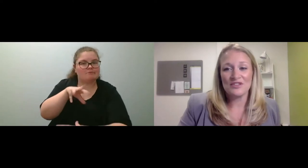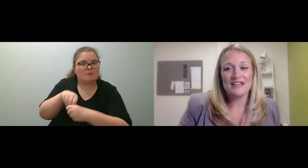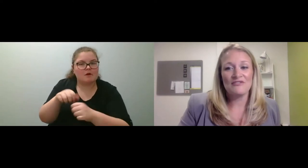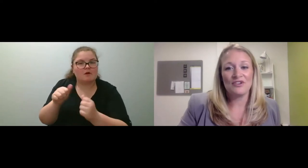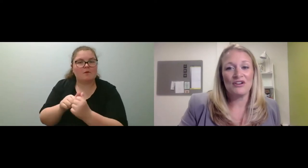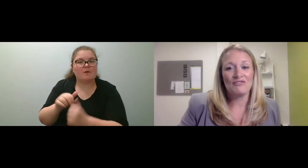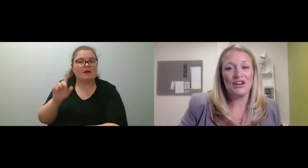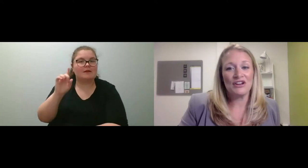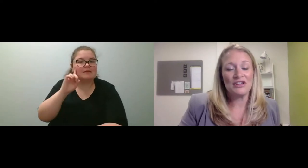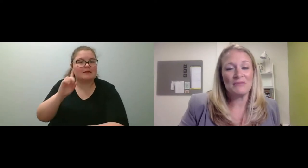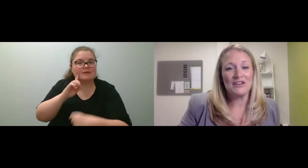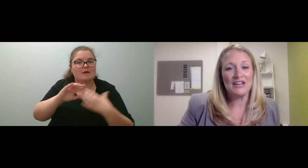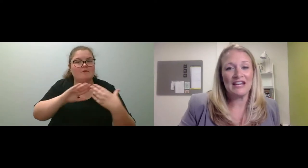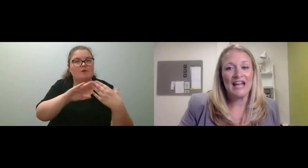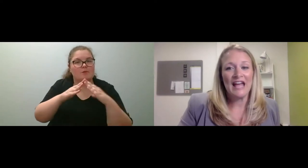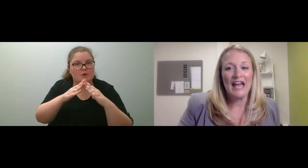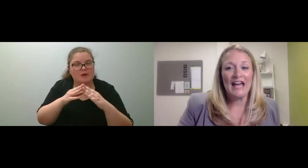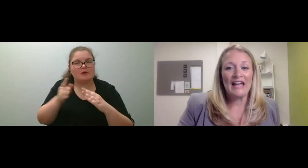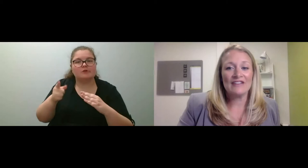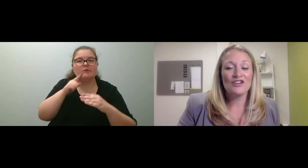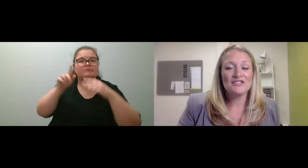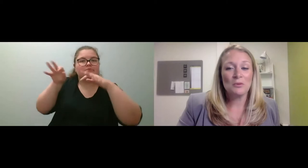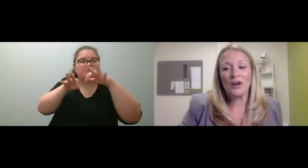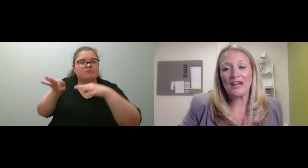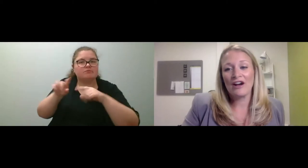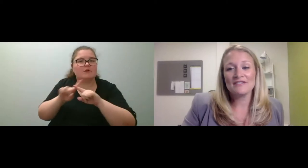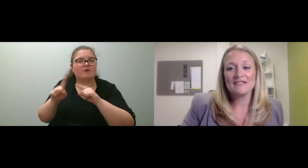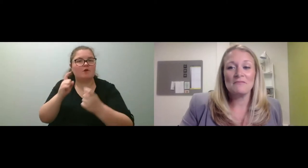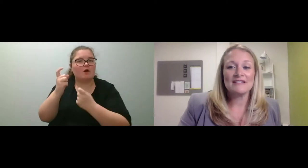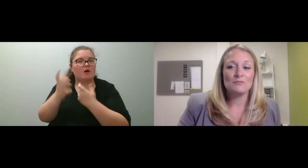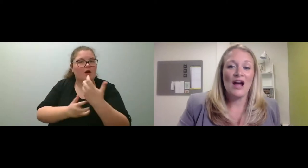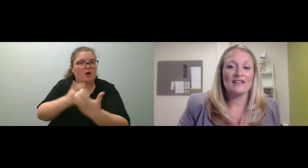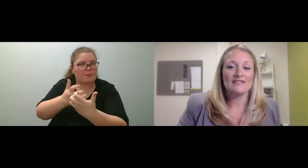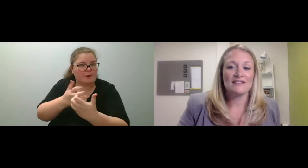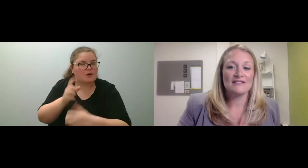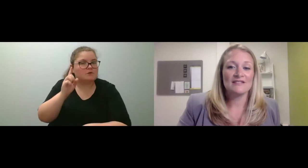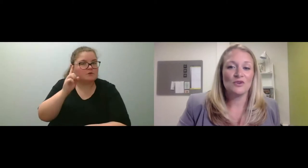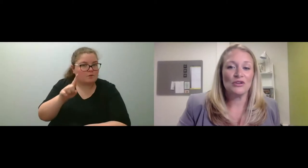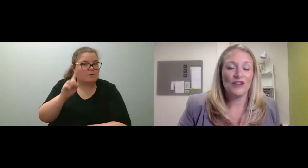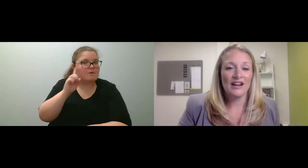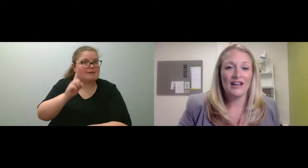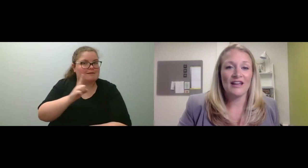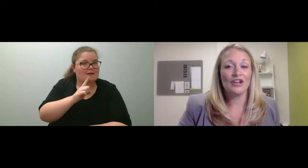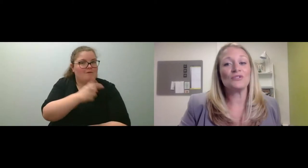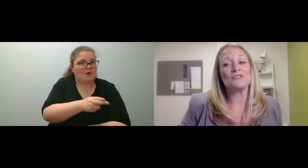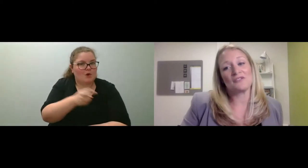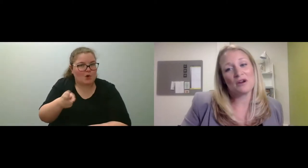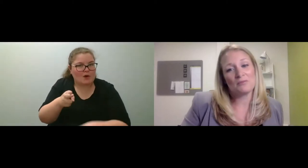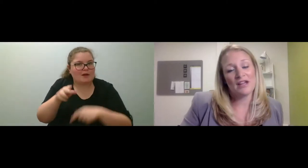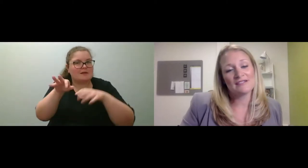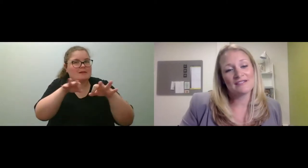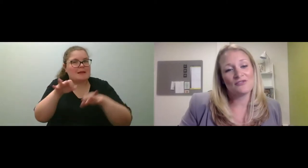for the Deaf and hard of hearing community and also pointing out some best practices for creating an inclusive workplace